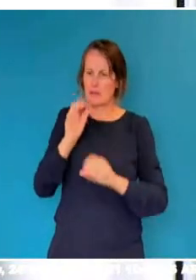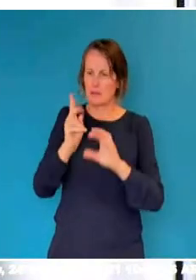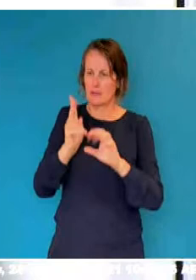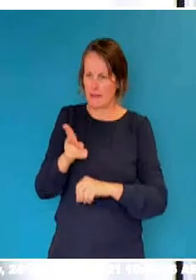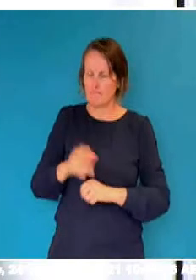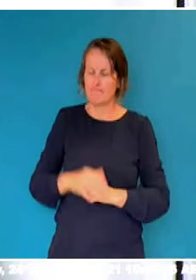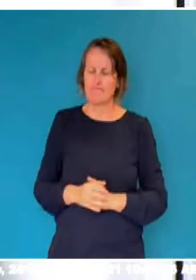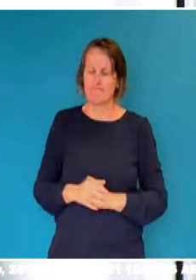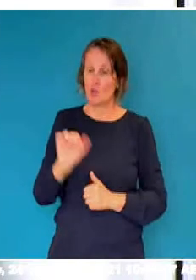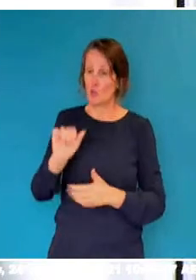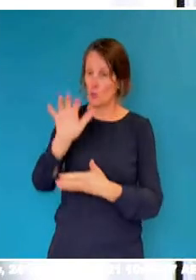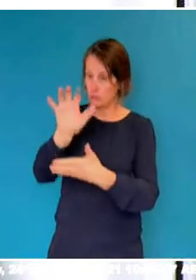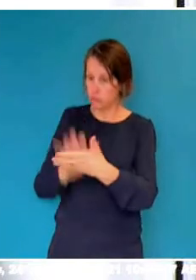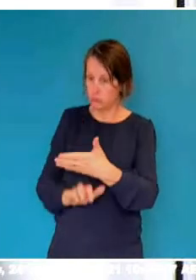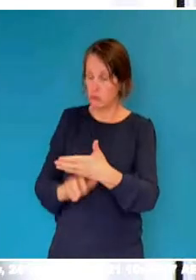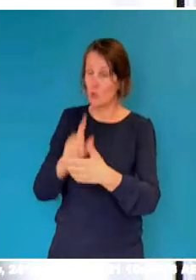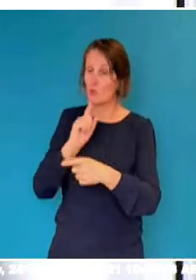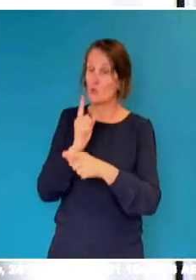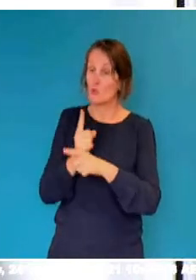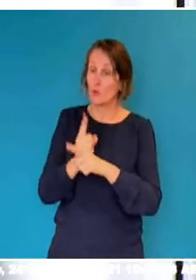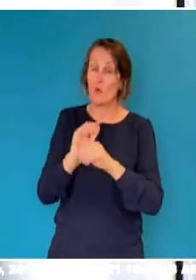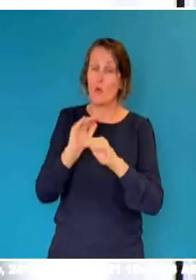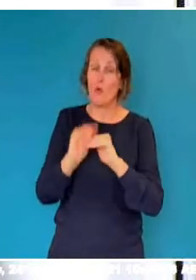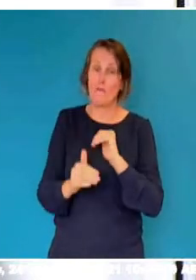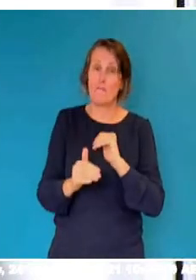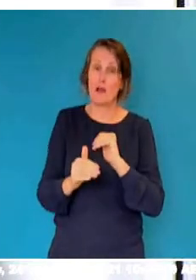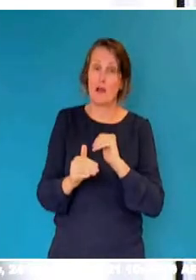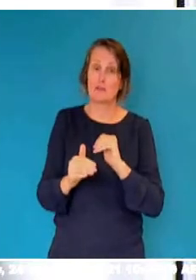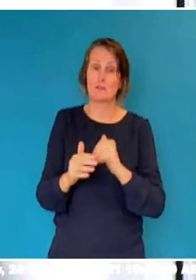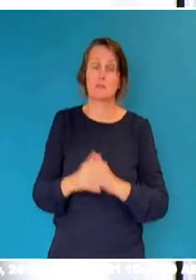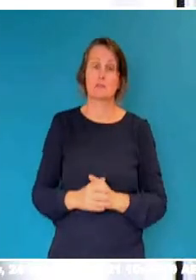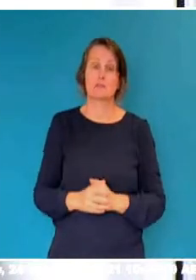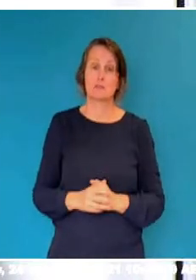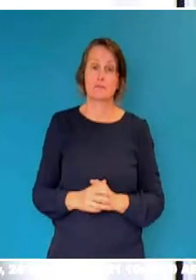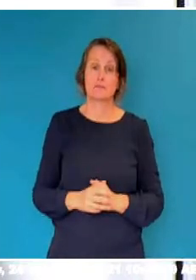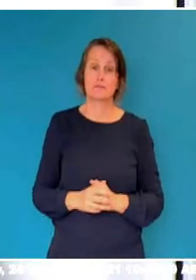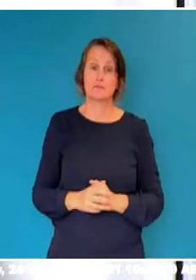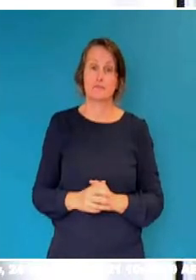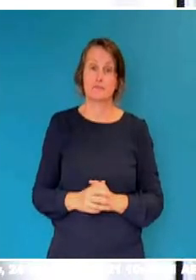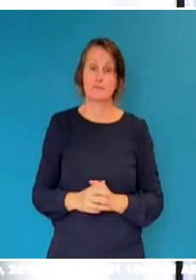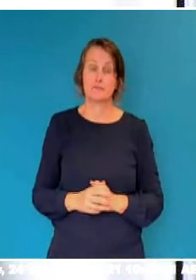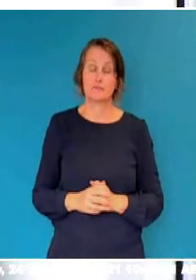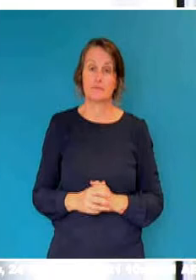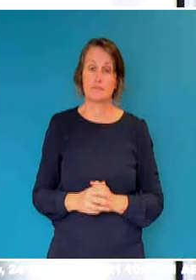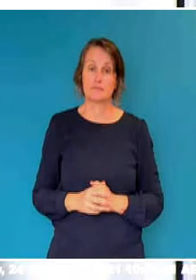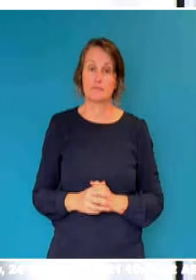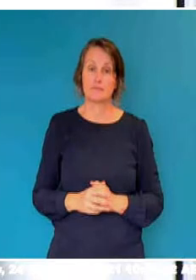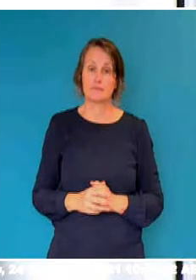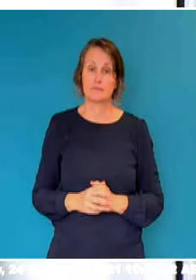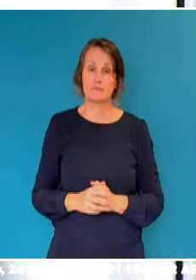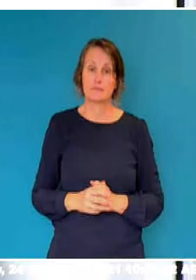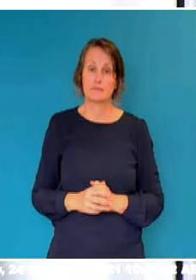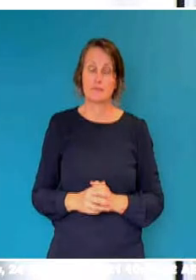In your statement you've referred to an increase in requests for adjustment from 2020